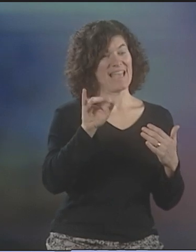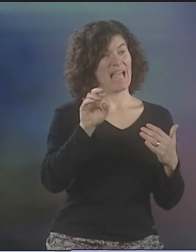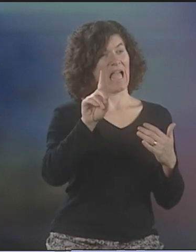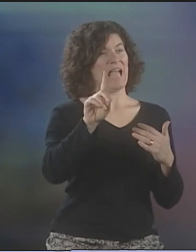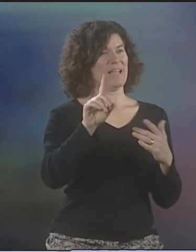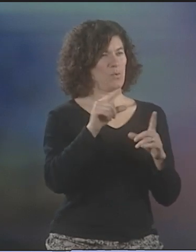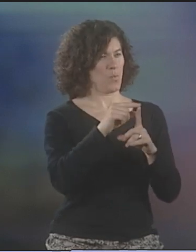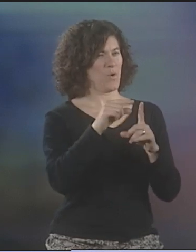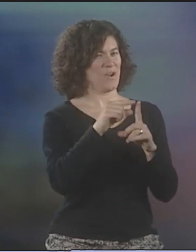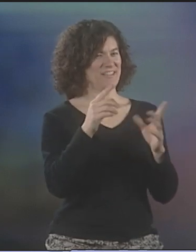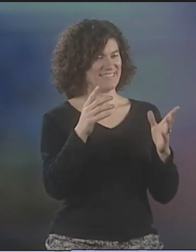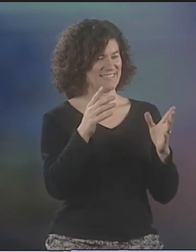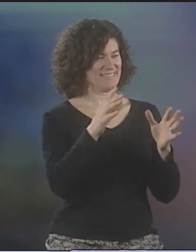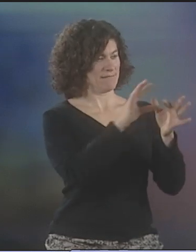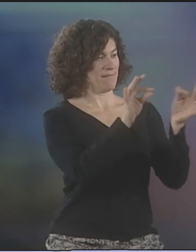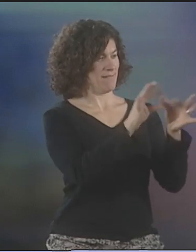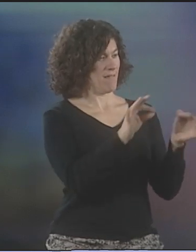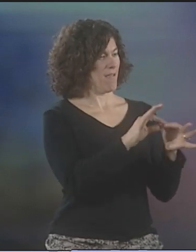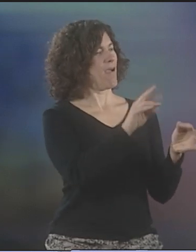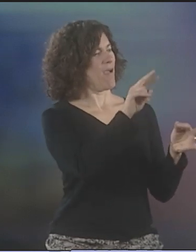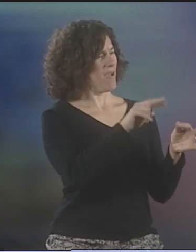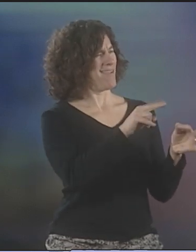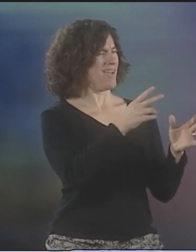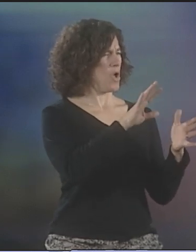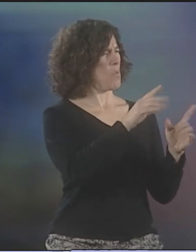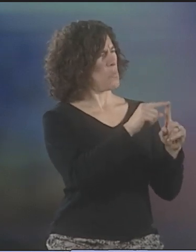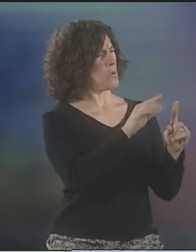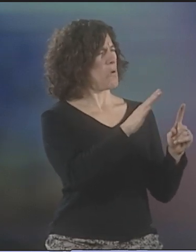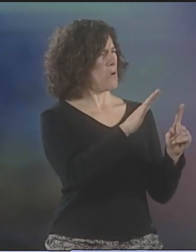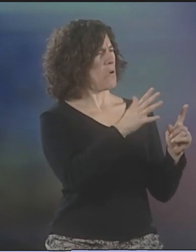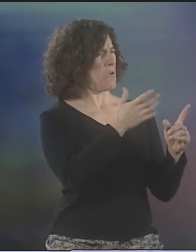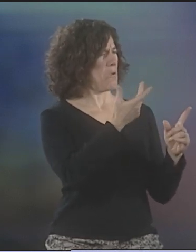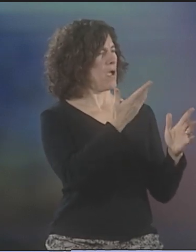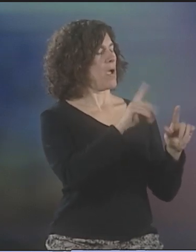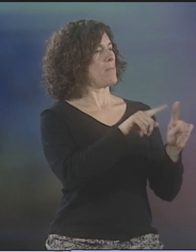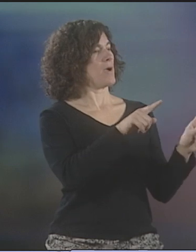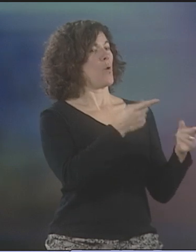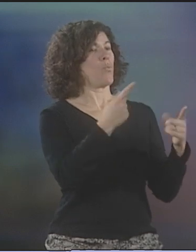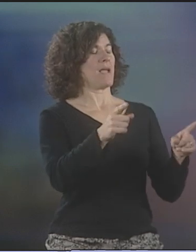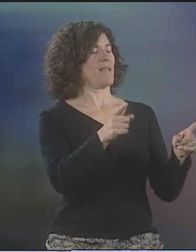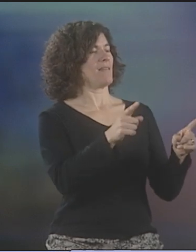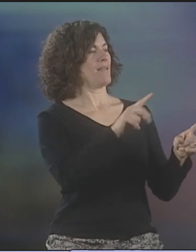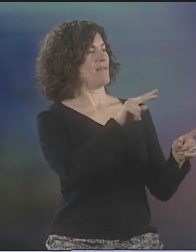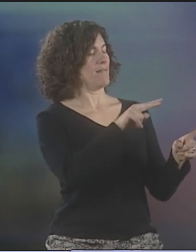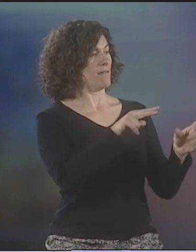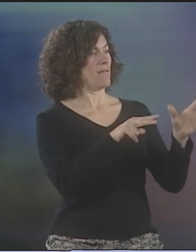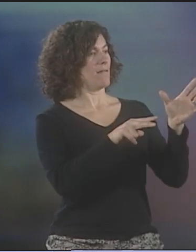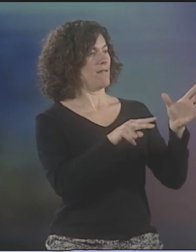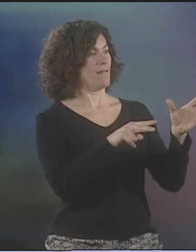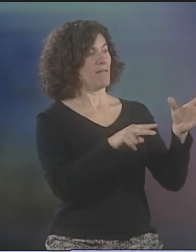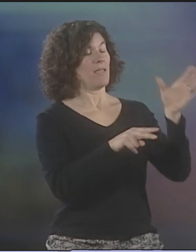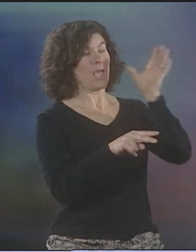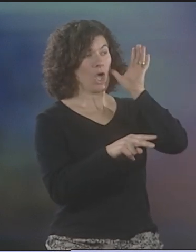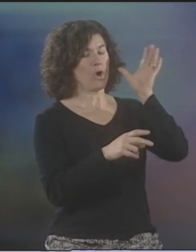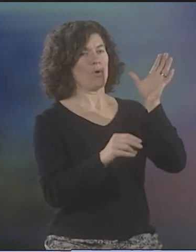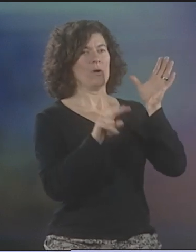AND IT'S LIKE YOU SAID BEFORE. IT'S BEYOND WORDS. AND IT USES WORDS.